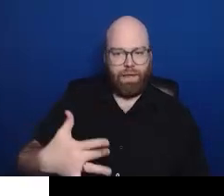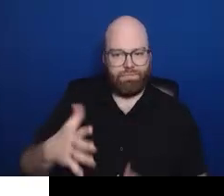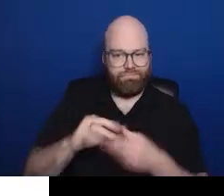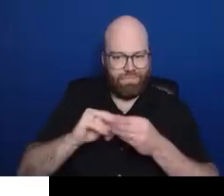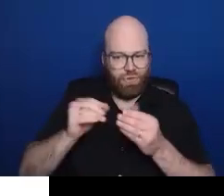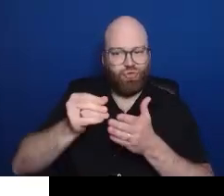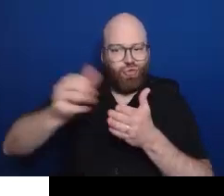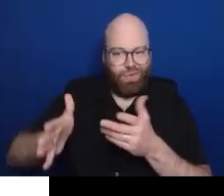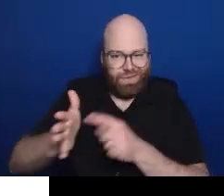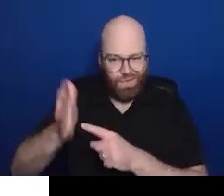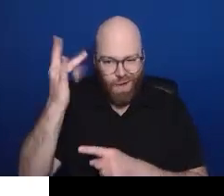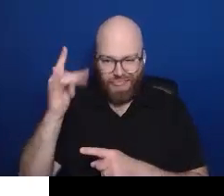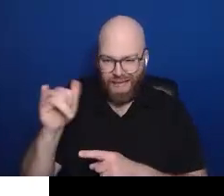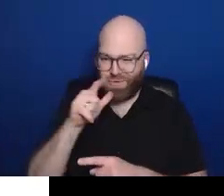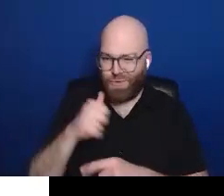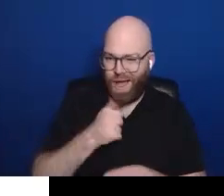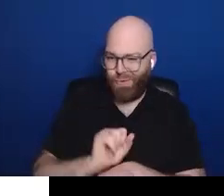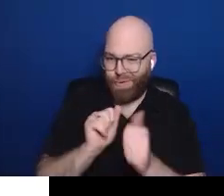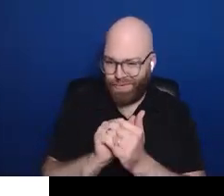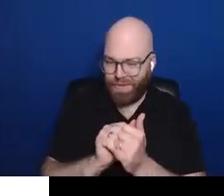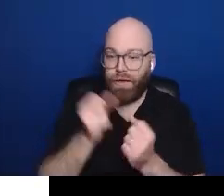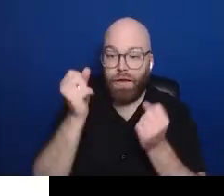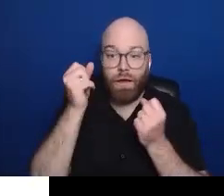who are DACA recipients, worry about the future of their DACA status.